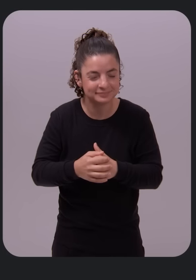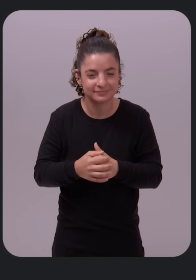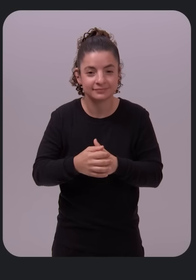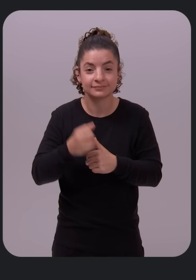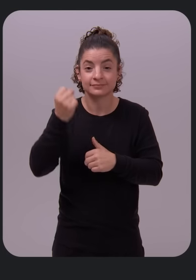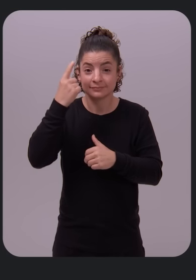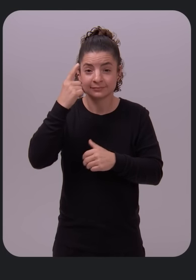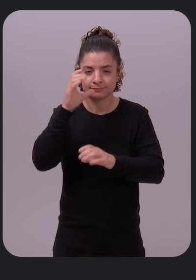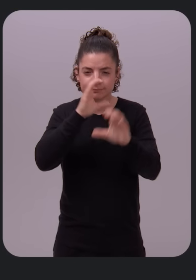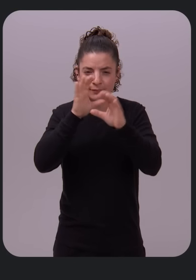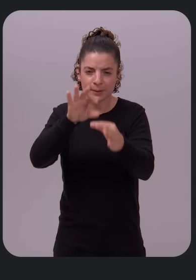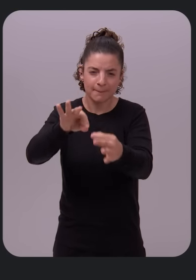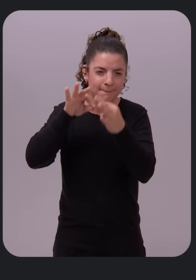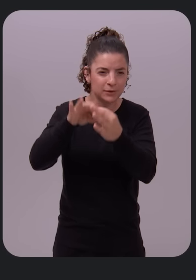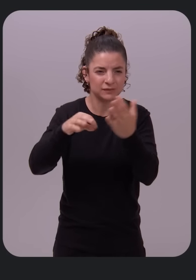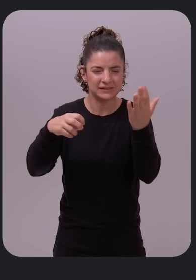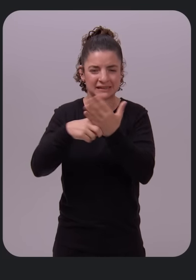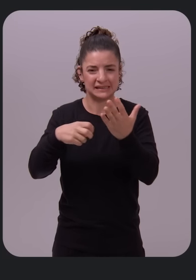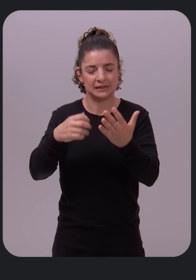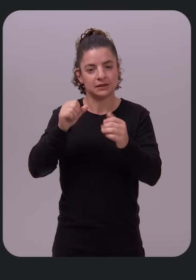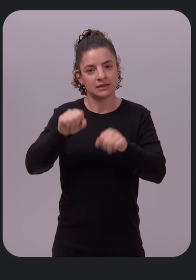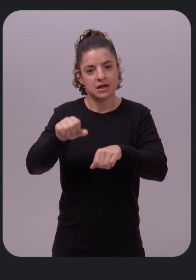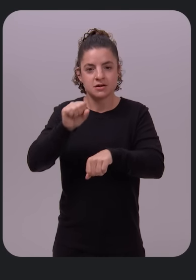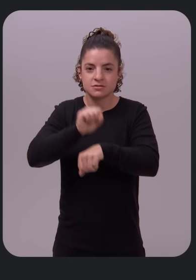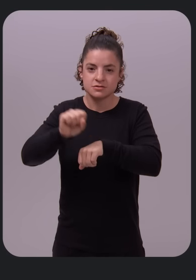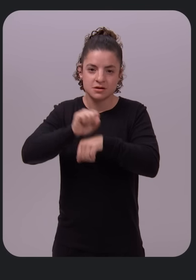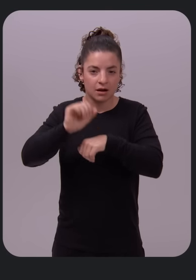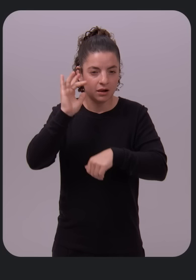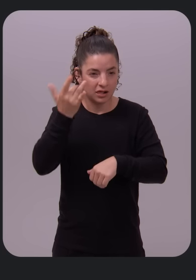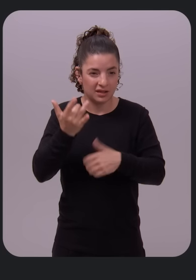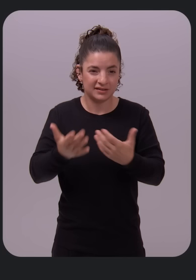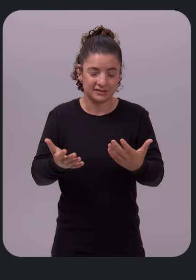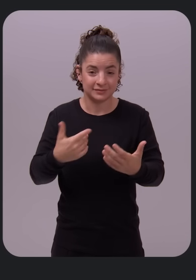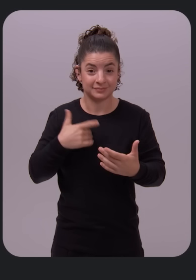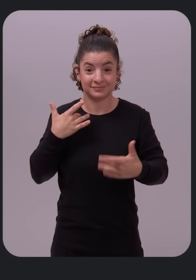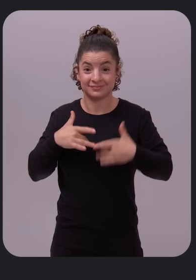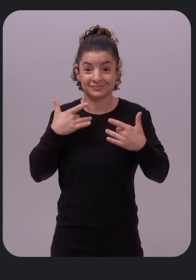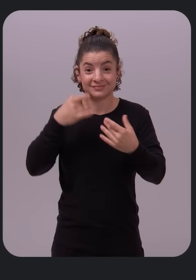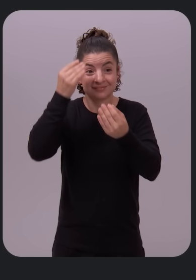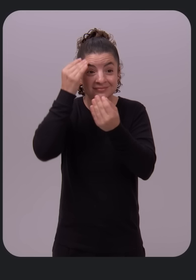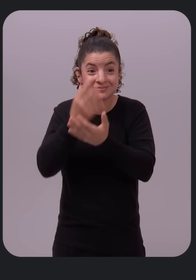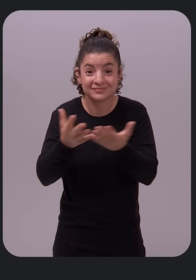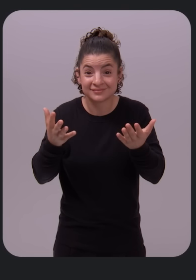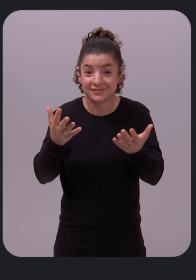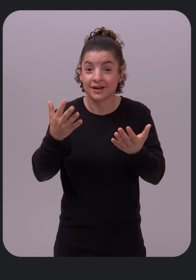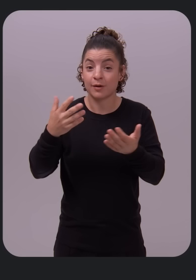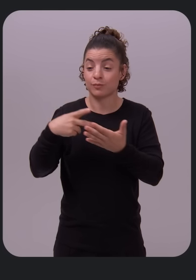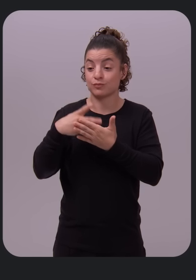But finding the perfect tickets can be a chore. So I'm excited to share that we're